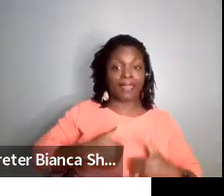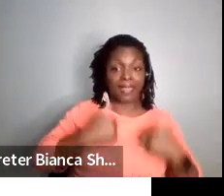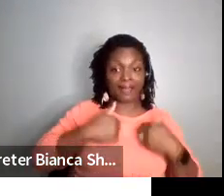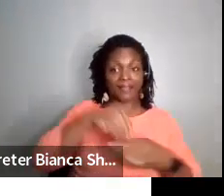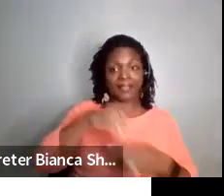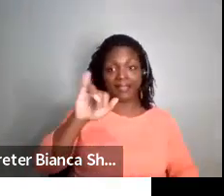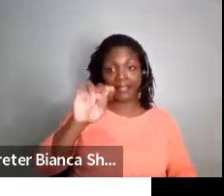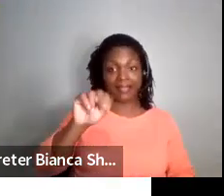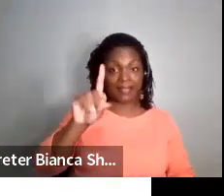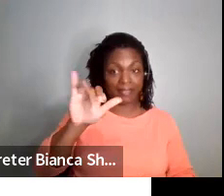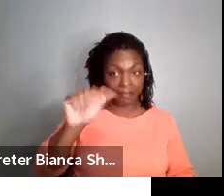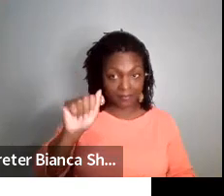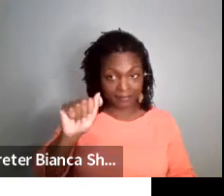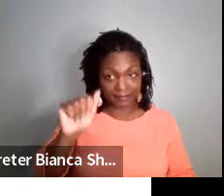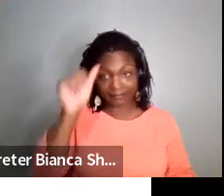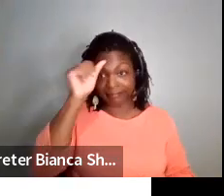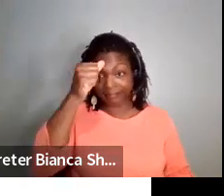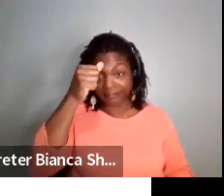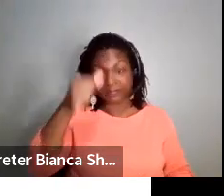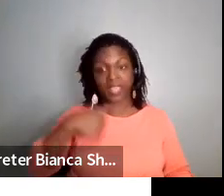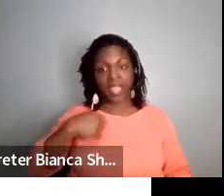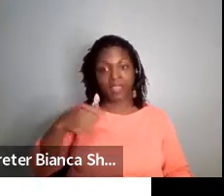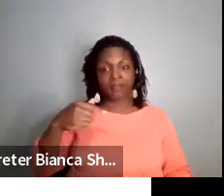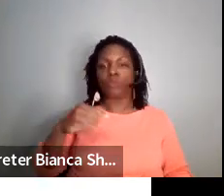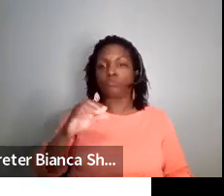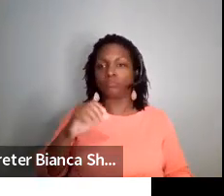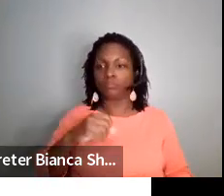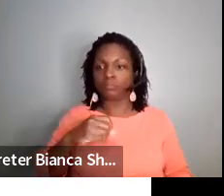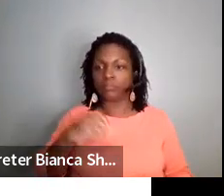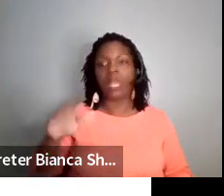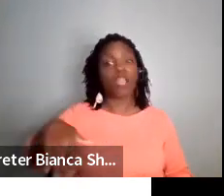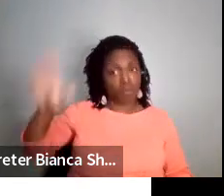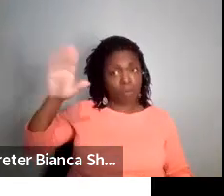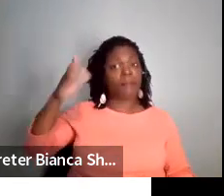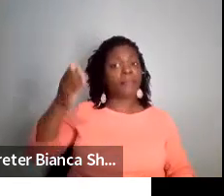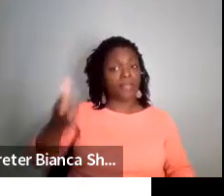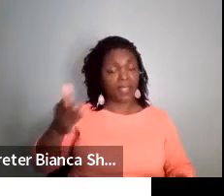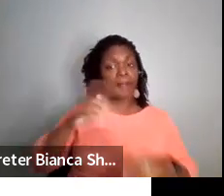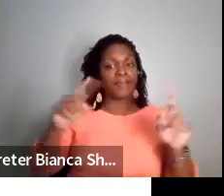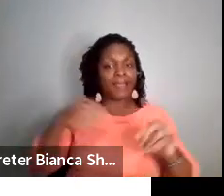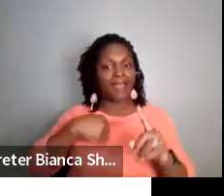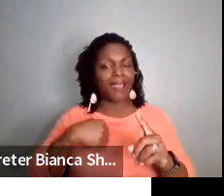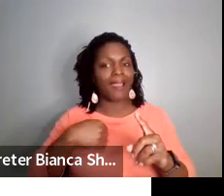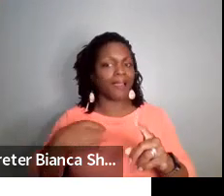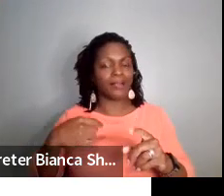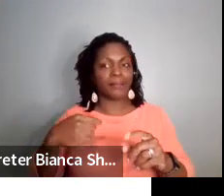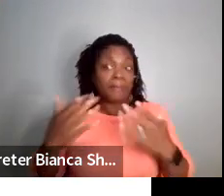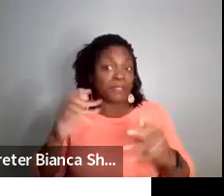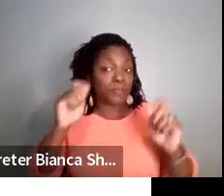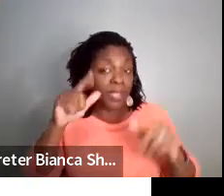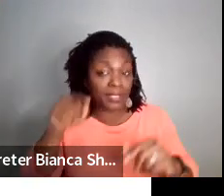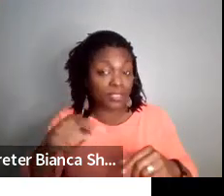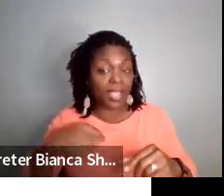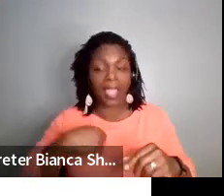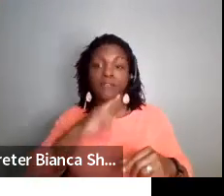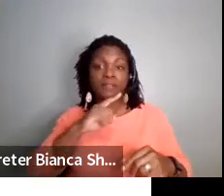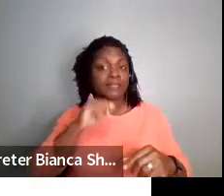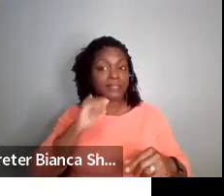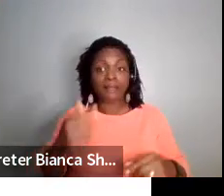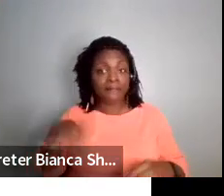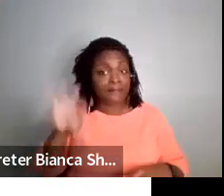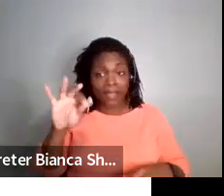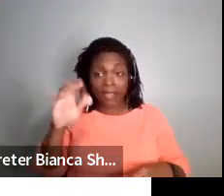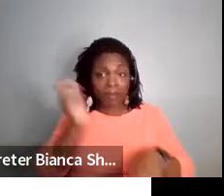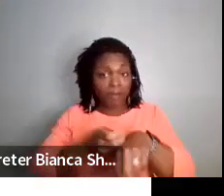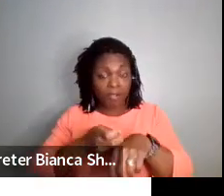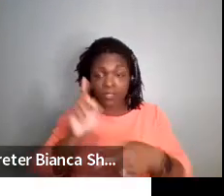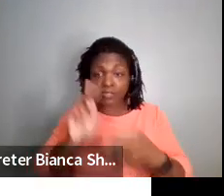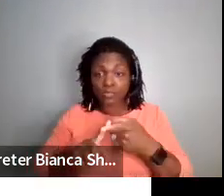There surprise you? find it difficult to relate that people with disabilities.